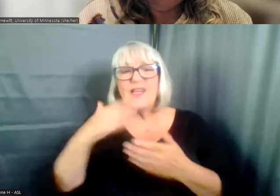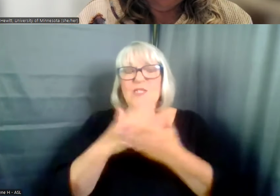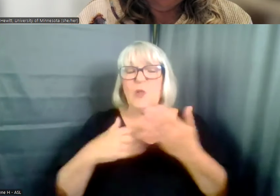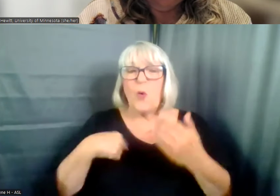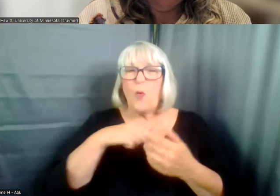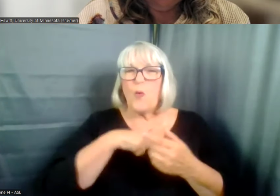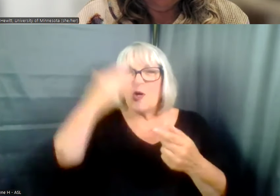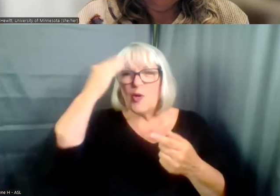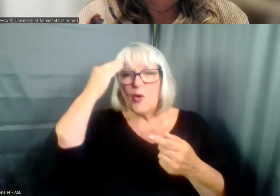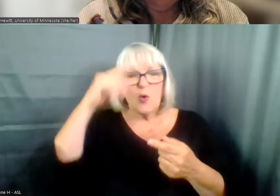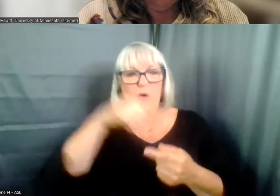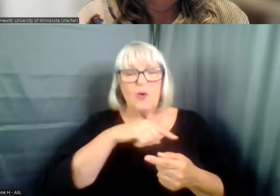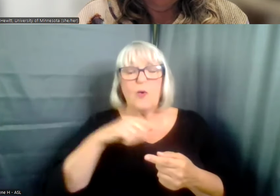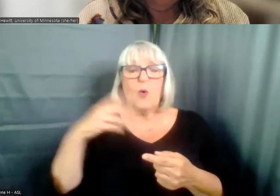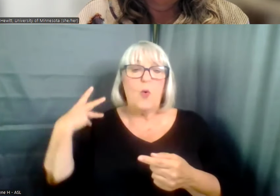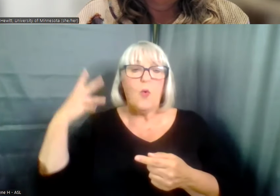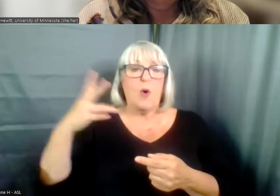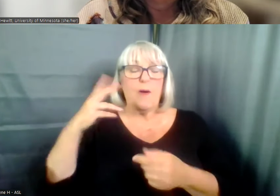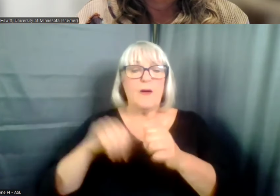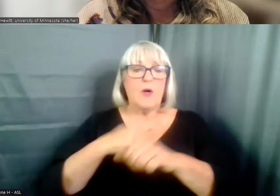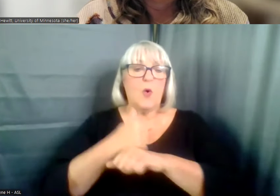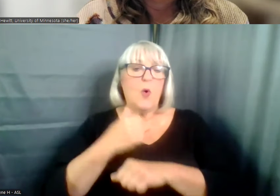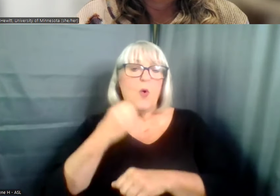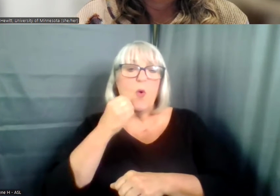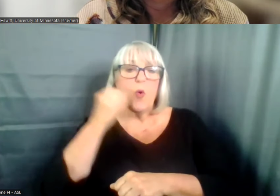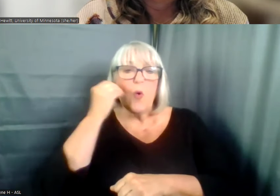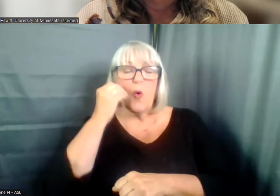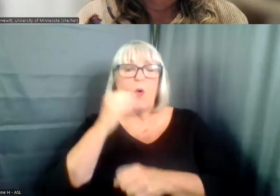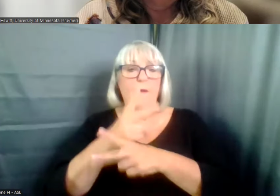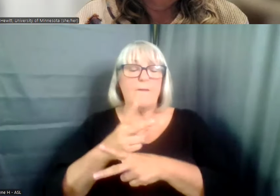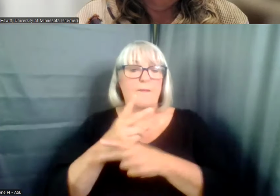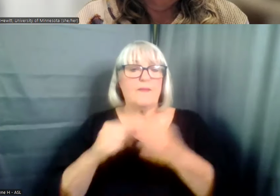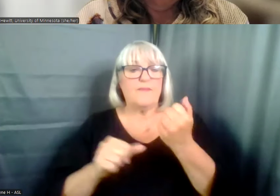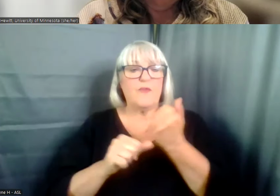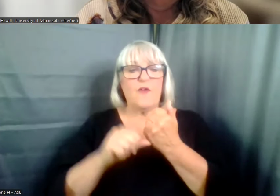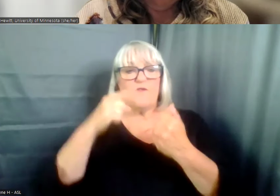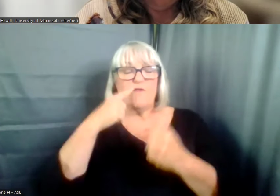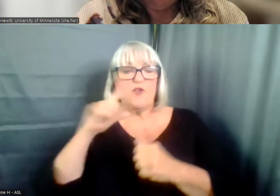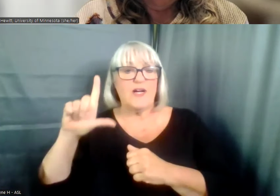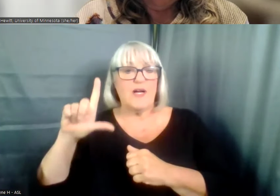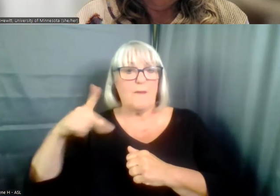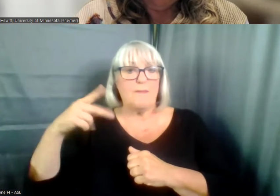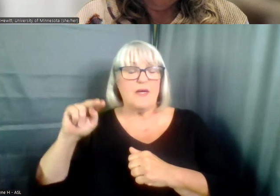But Washington established a home care aide to a licensed Practical Nurse Apprenticeship